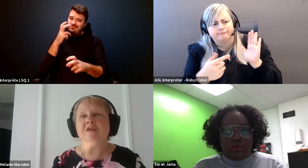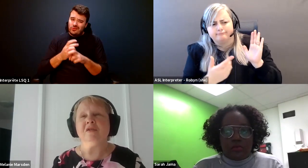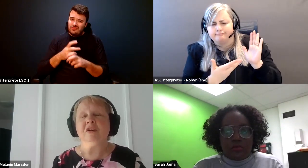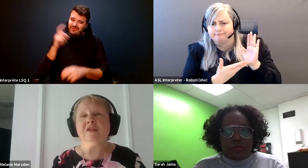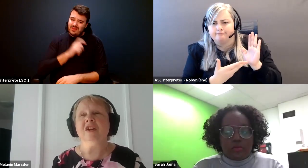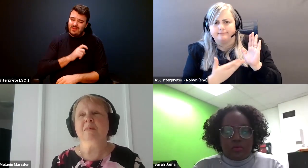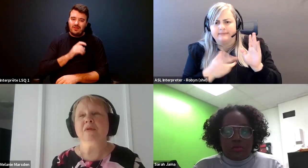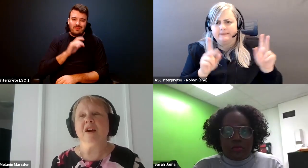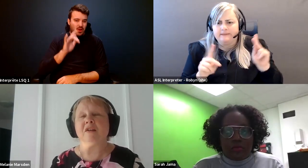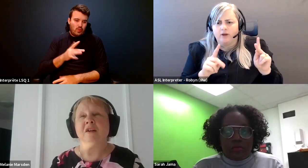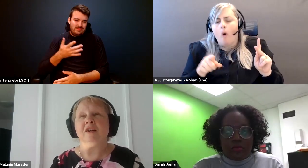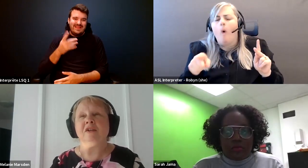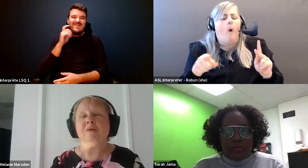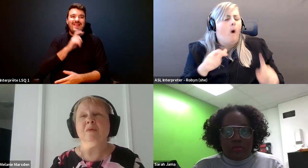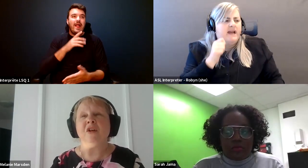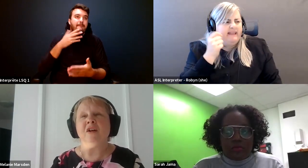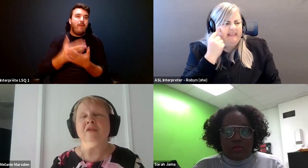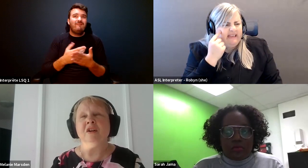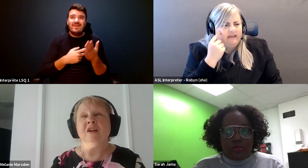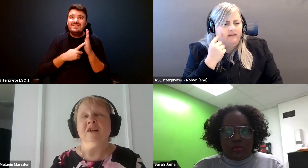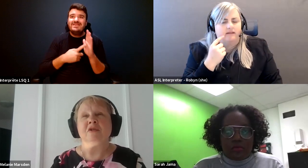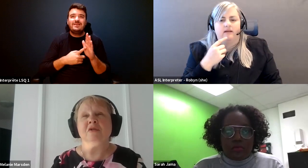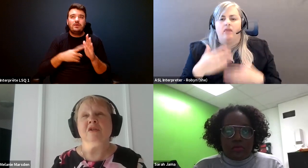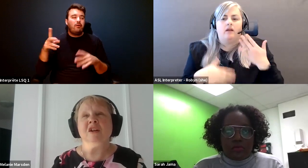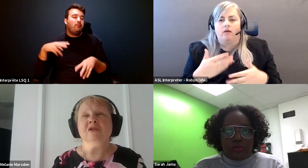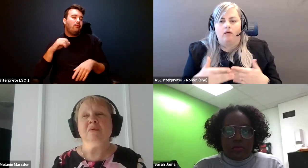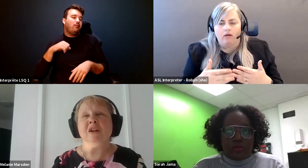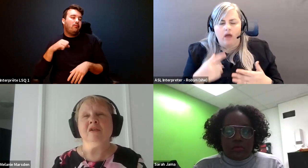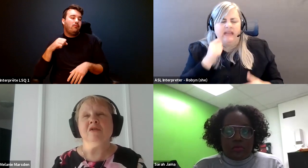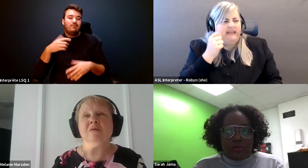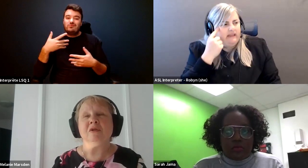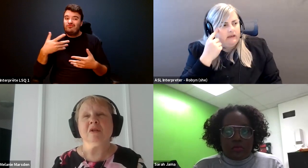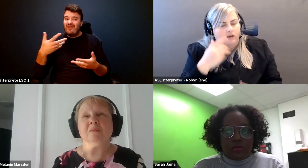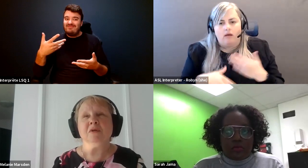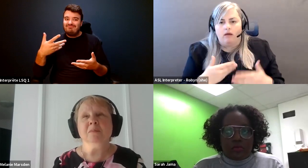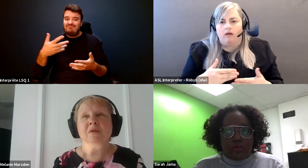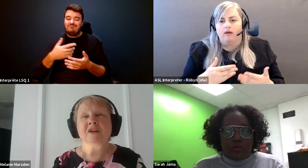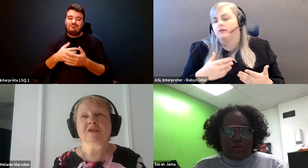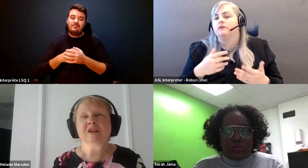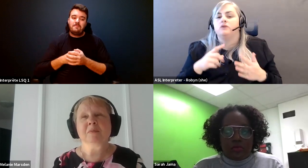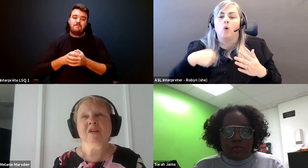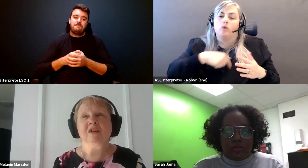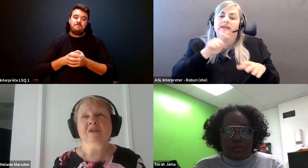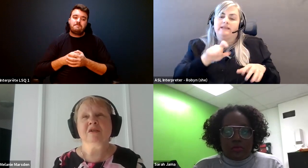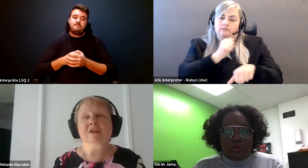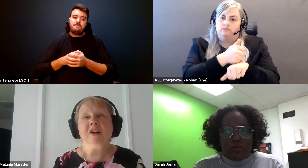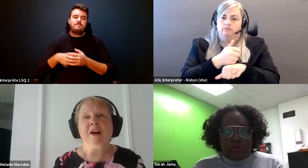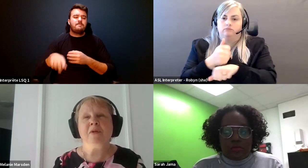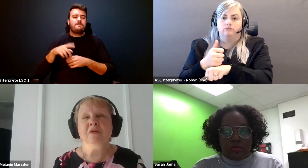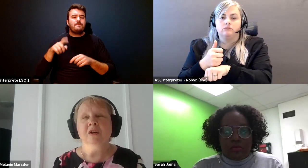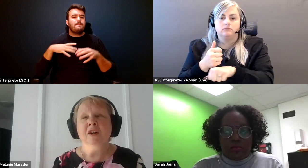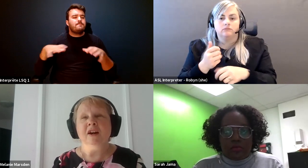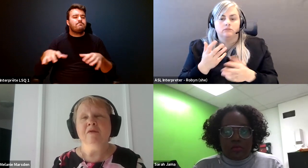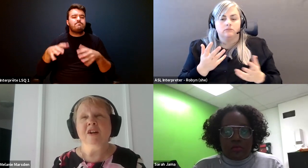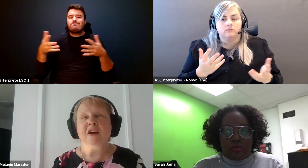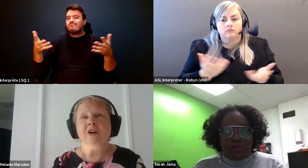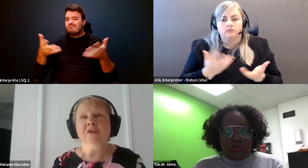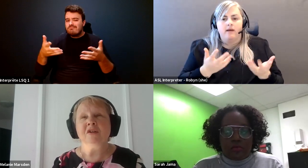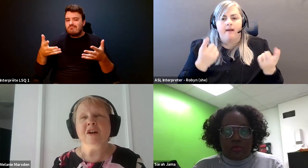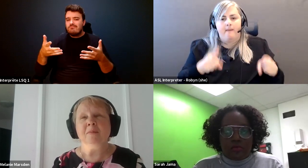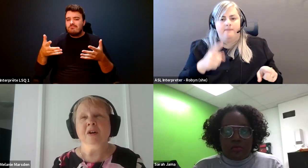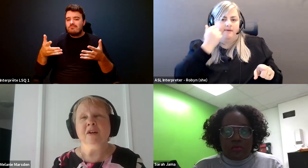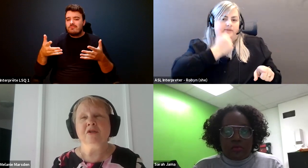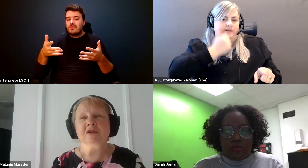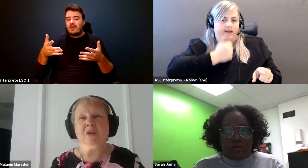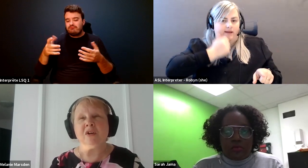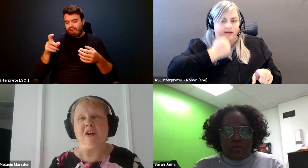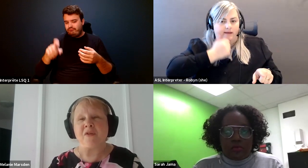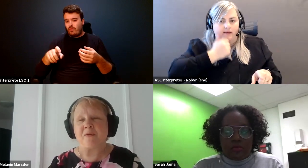Melanie Marsden: I didn't think about that, and then you move on, so the things that we need to do, and start to put in place, need to be things that happen every day all the time, not just one offs.